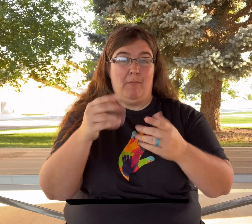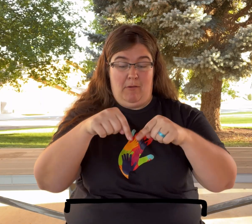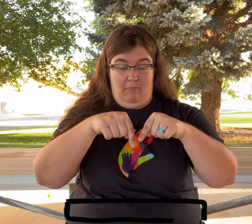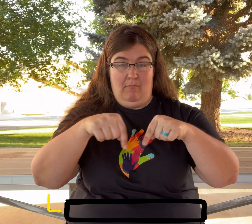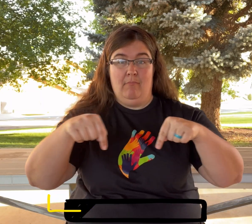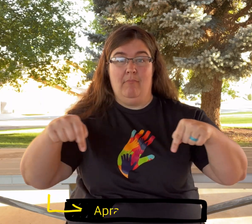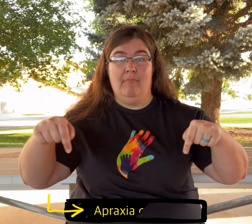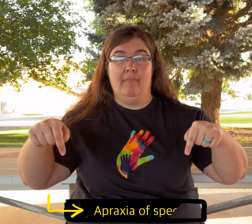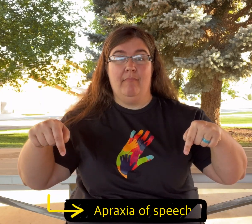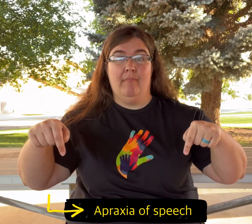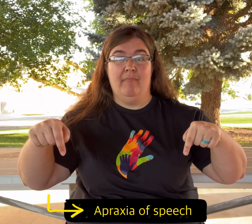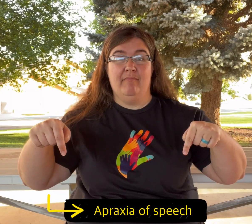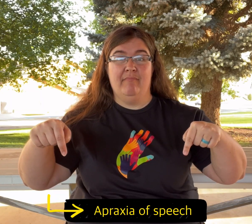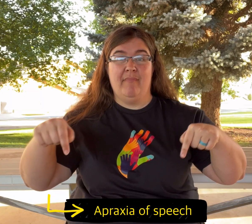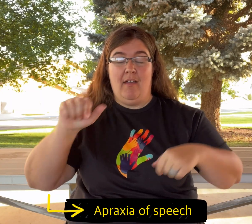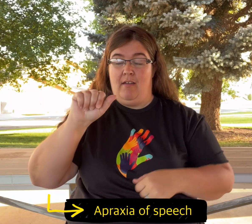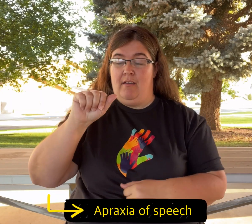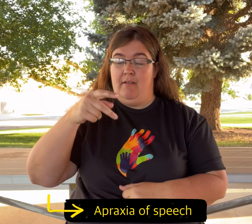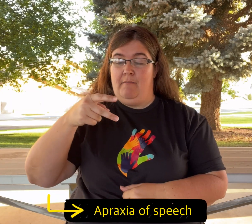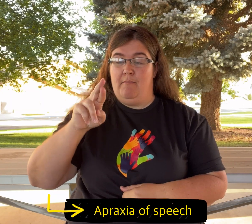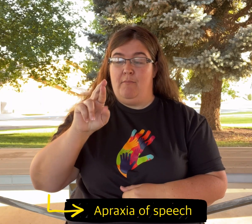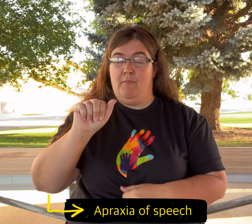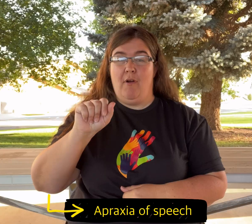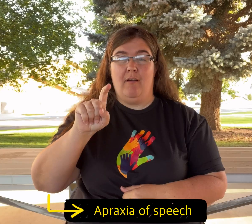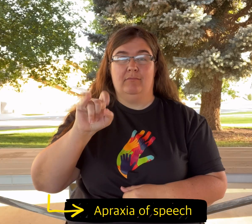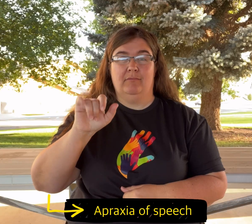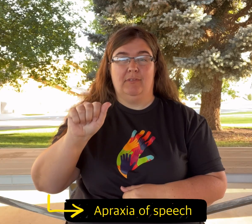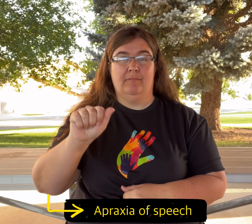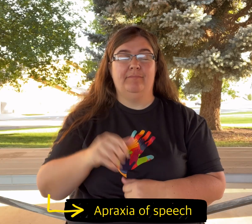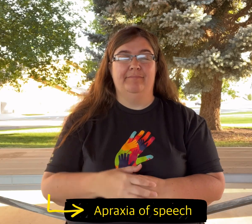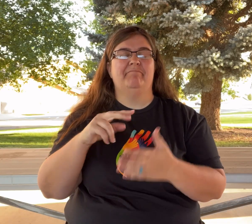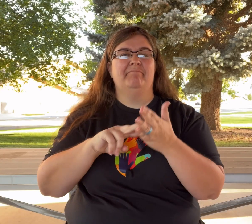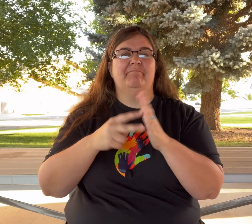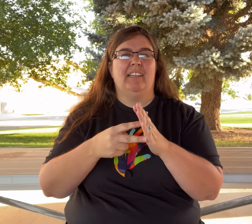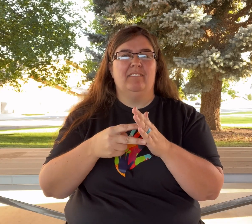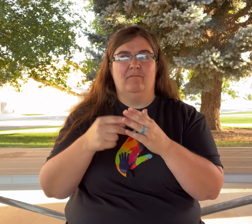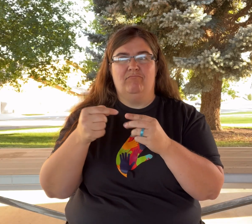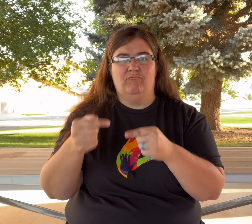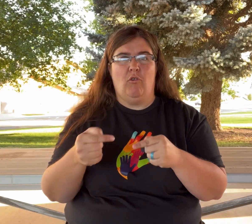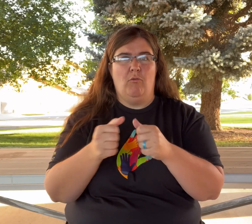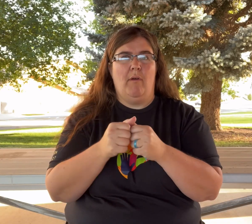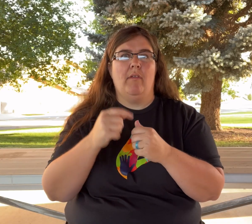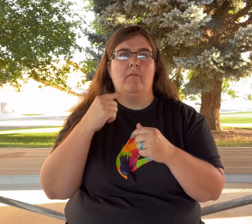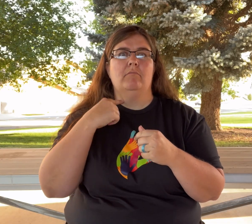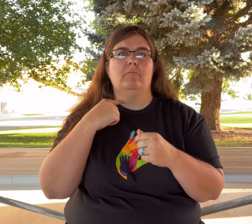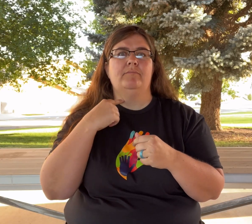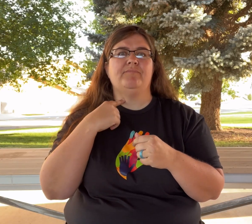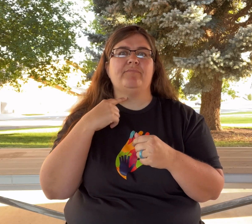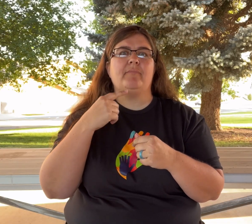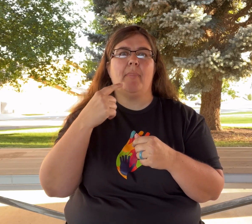Another example are those with Apraxia of Speech, which means that they struggle with